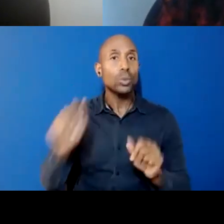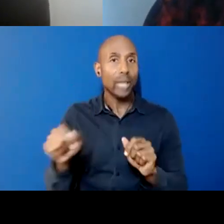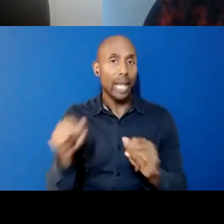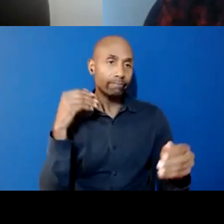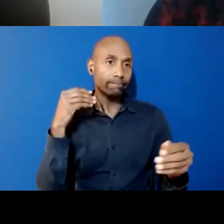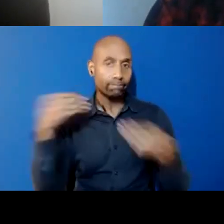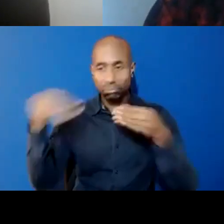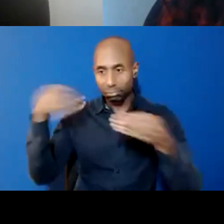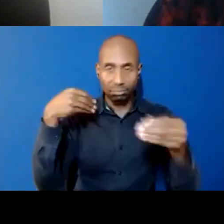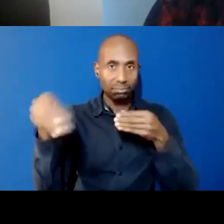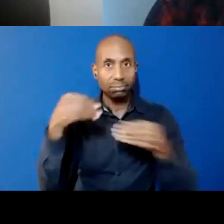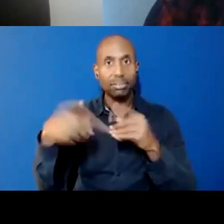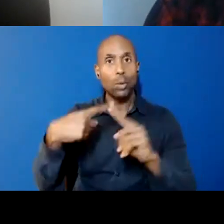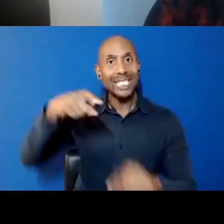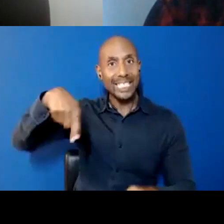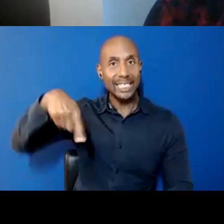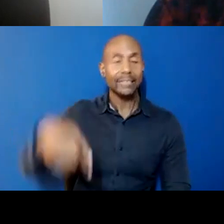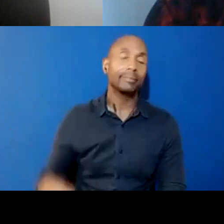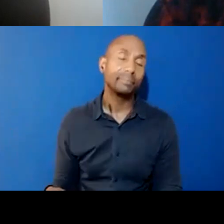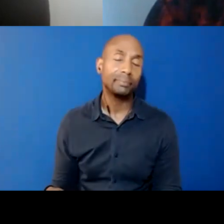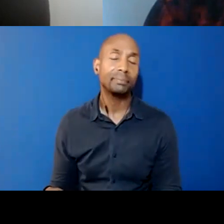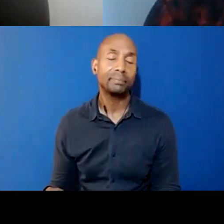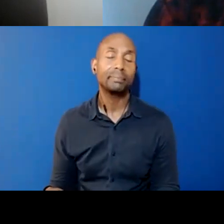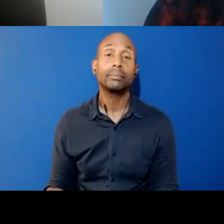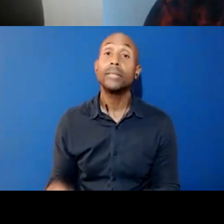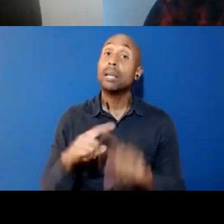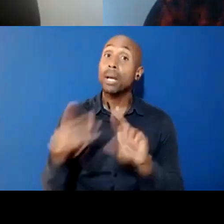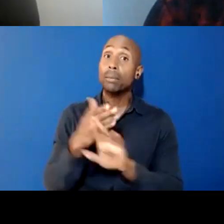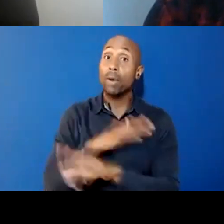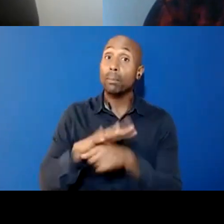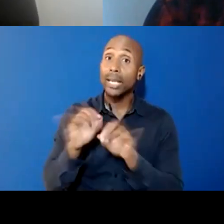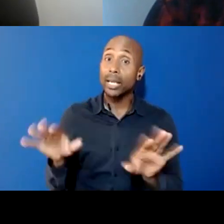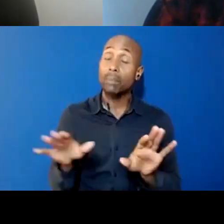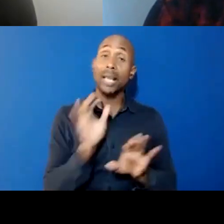you made the policy change for the student before the pandemic, kind of the essential